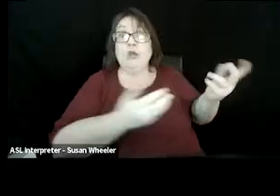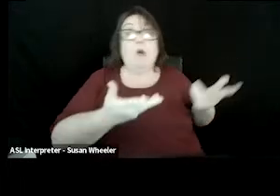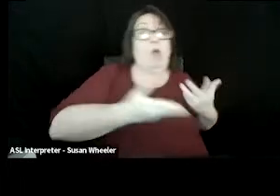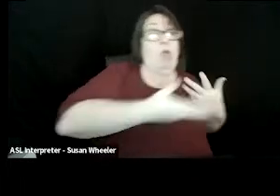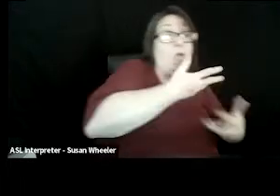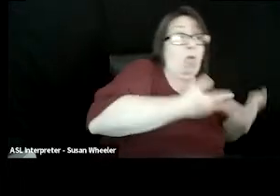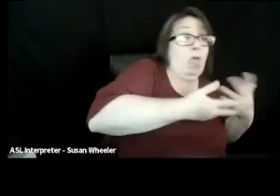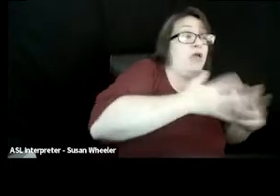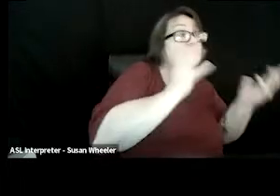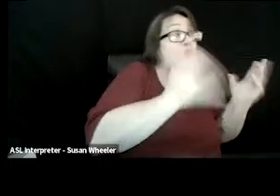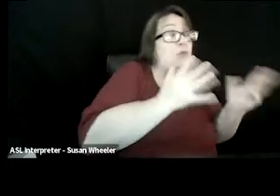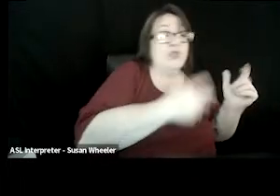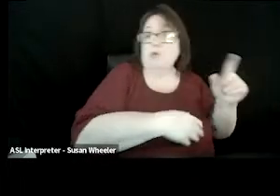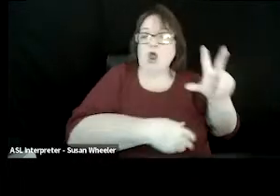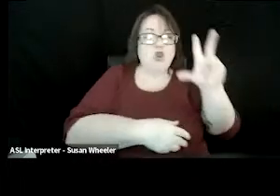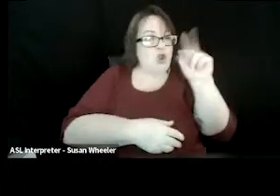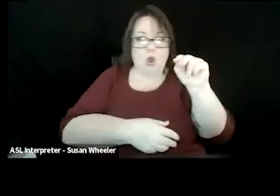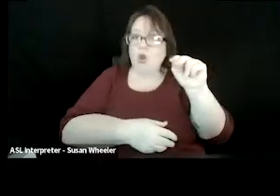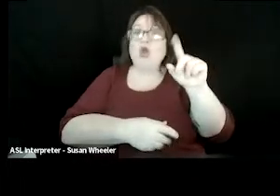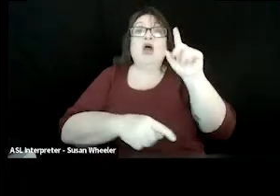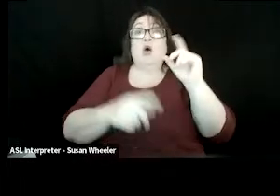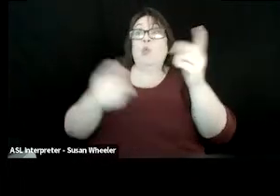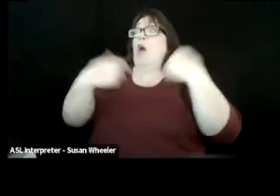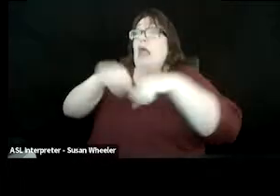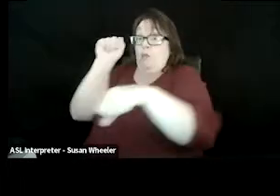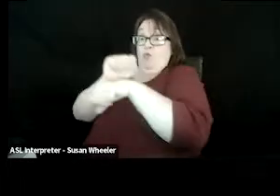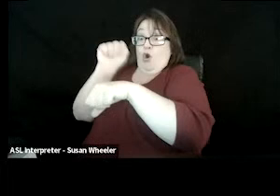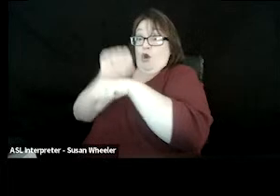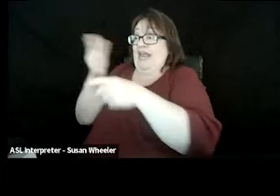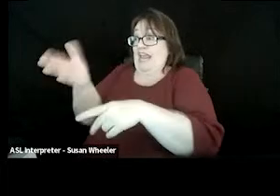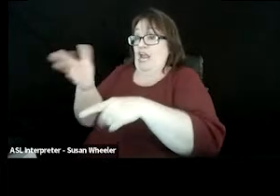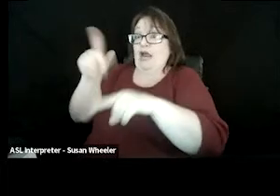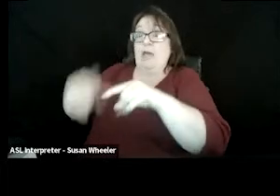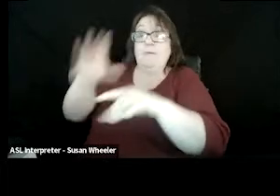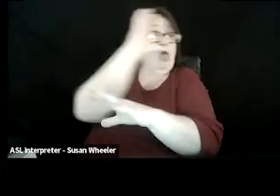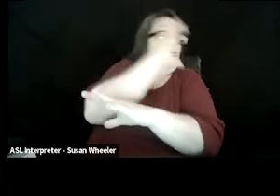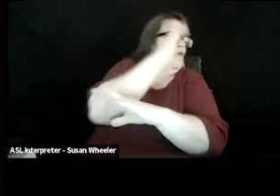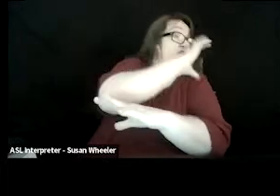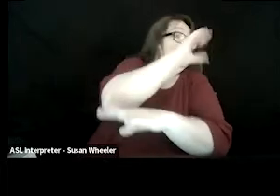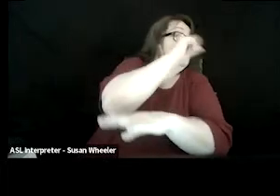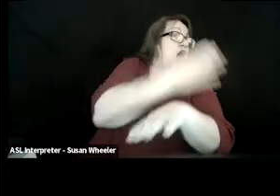meaning you can't be looking for a job while you're employed with us and talking to our competition.